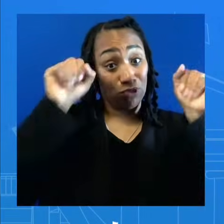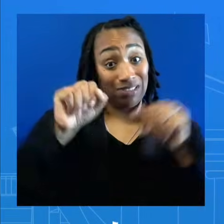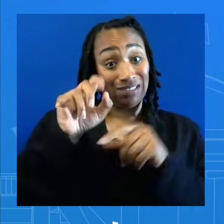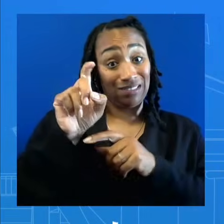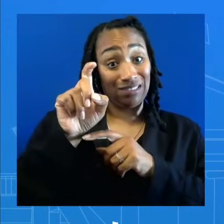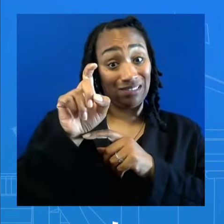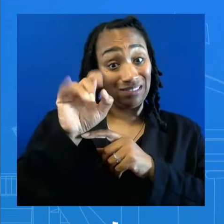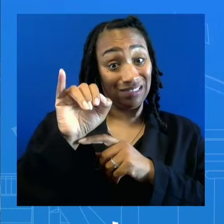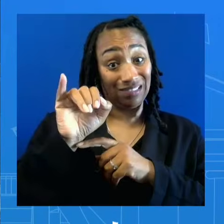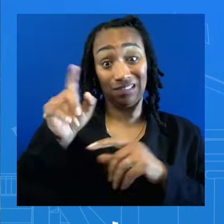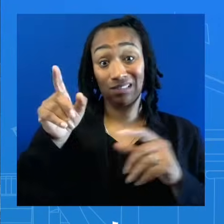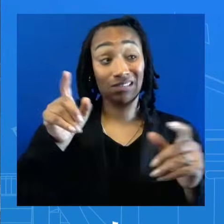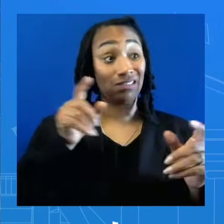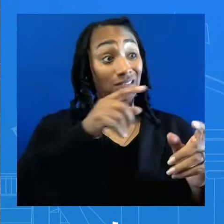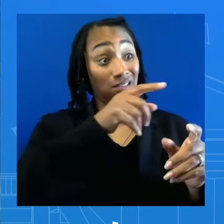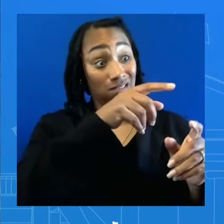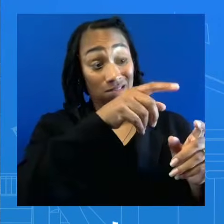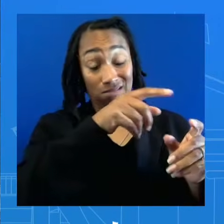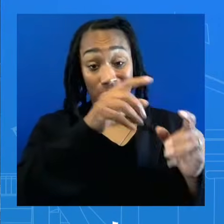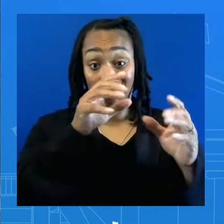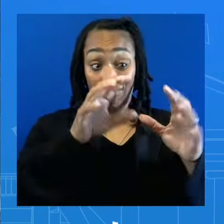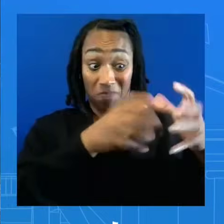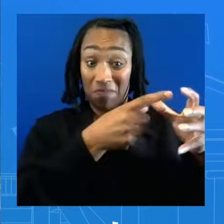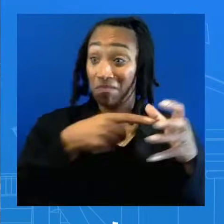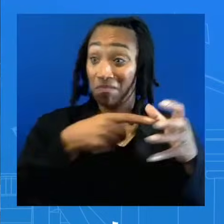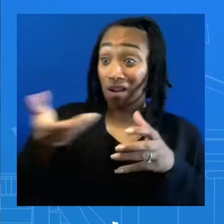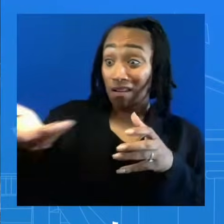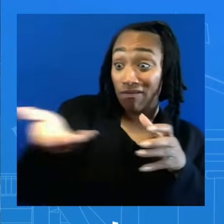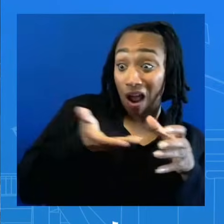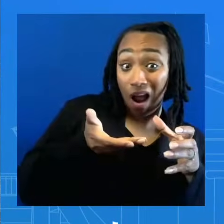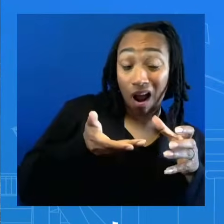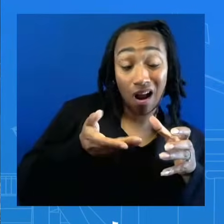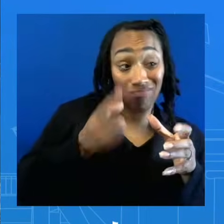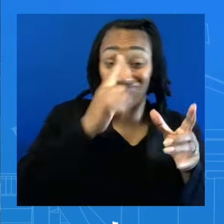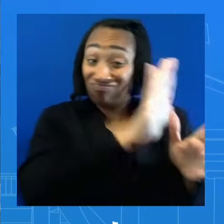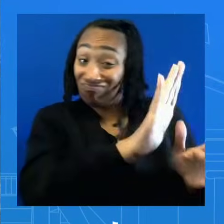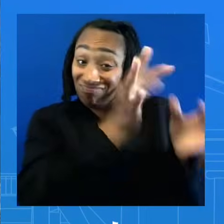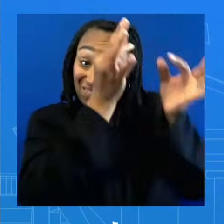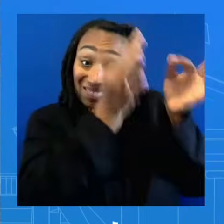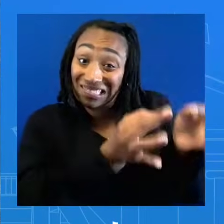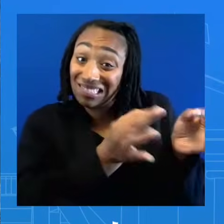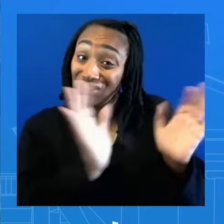The Press: President-elect Trump -- Ms. Jean-Pierre: Oh, sorry. The Press: Karine? The Press: Thanks. Sorry. President-elect Trump this morning also kind of dismissed